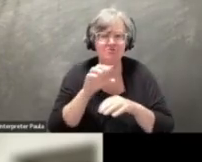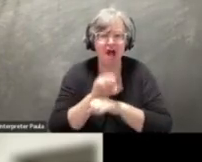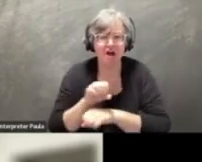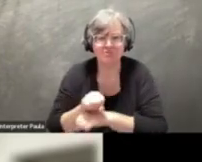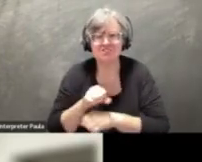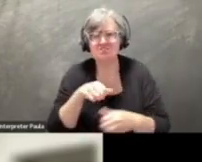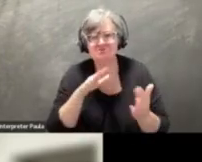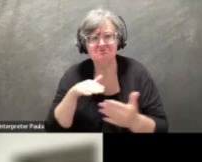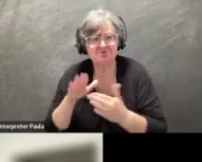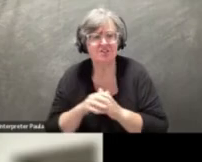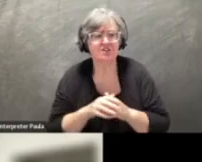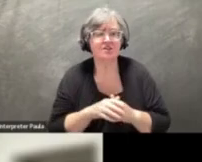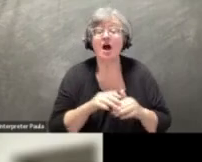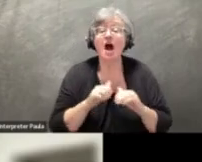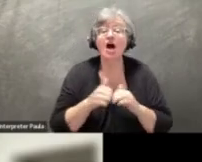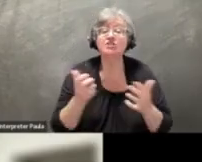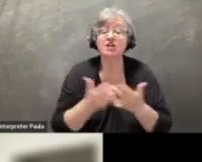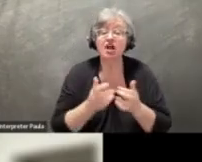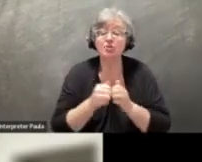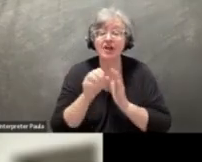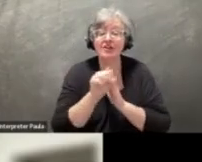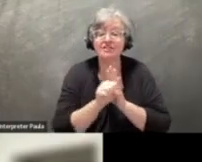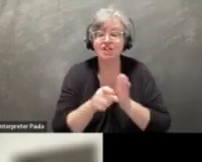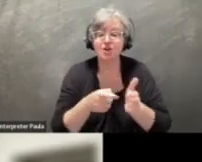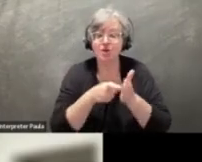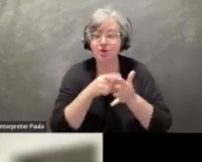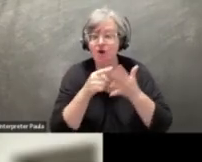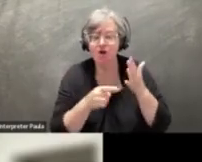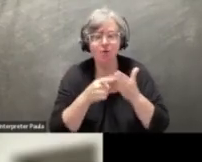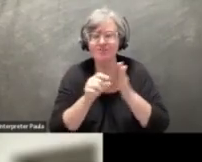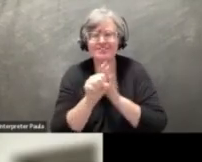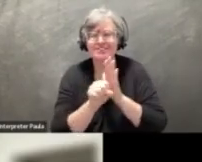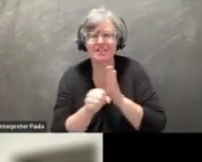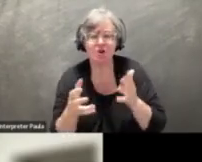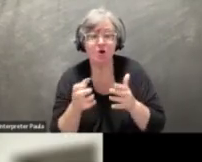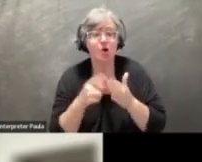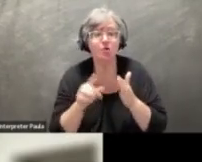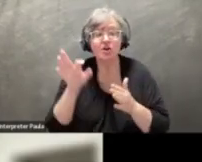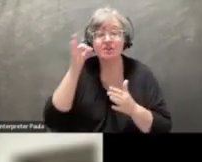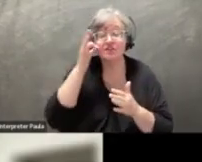that aligns with state requirements, and what is the state looking for? What are the Feds looking for to really make